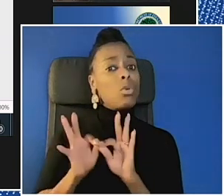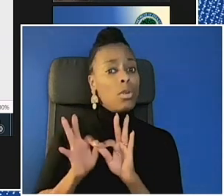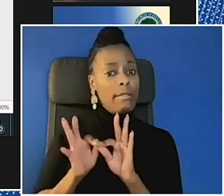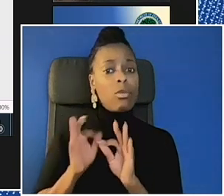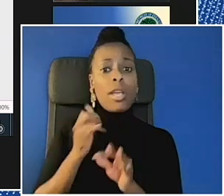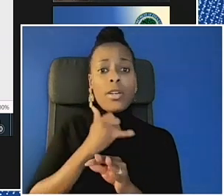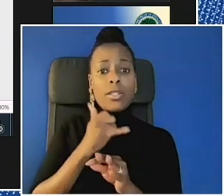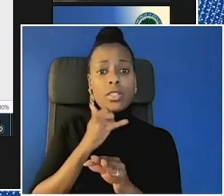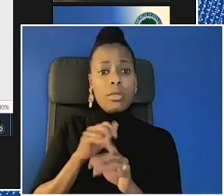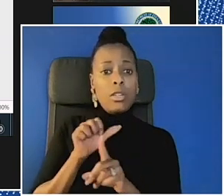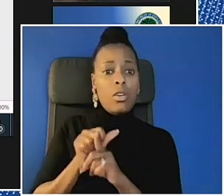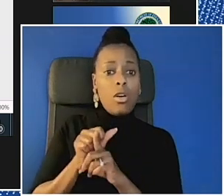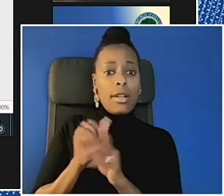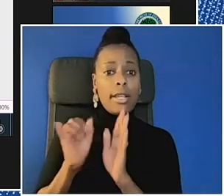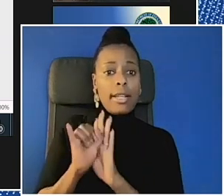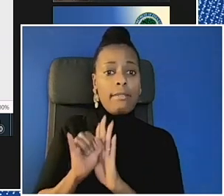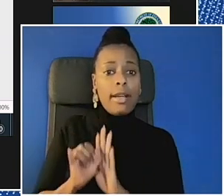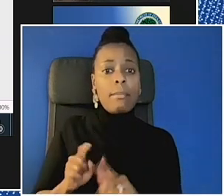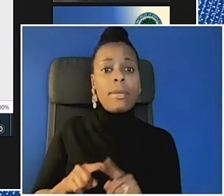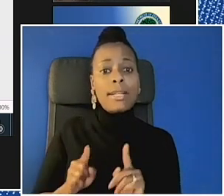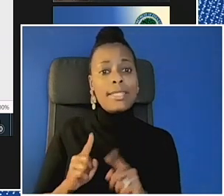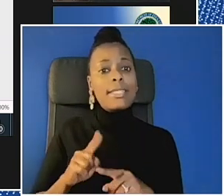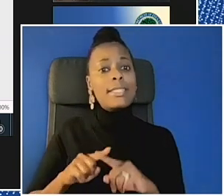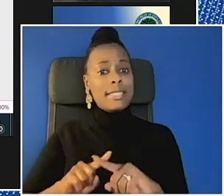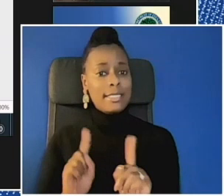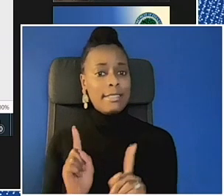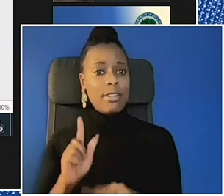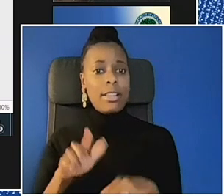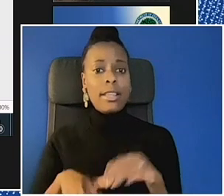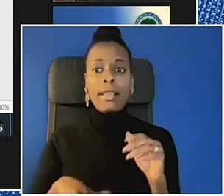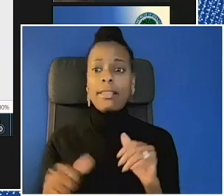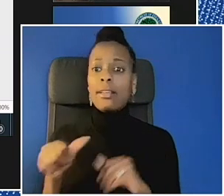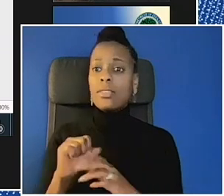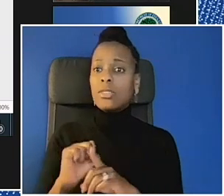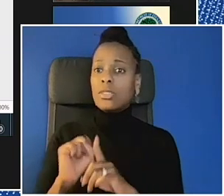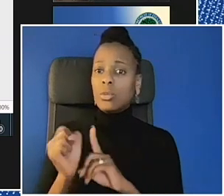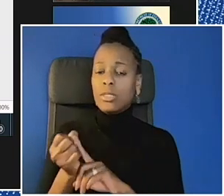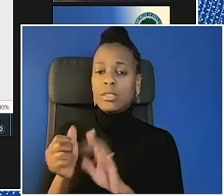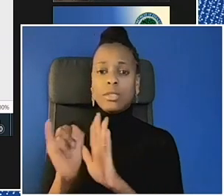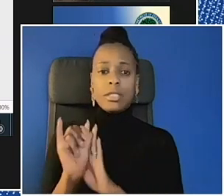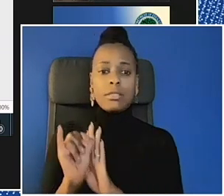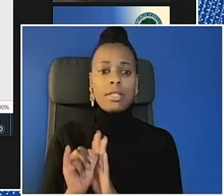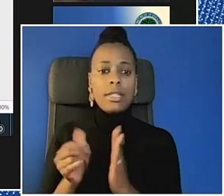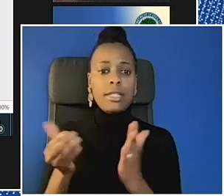However, that is different from the other situations we are identifying here that are signs of hardship.